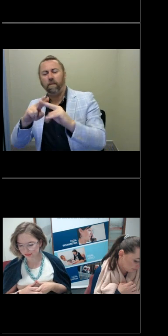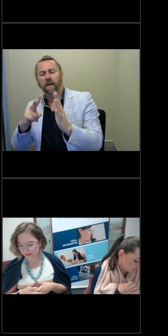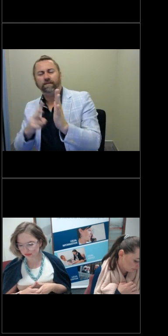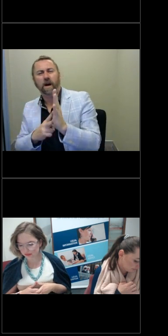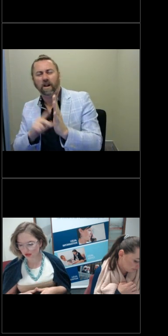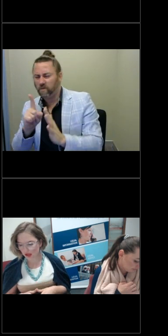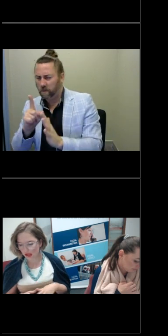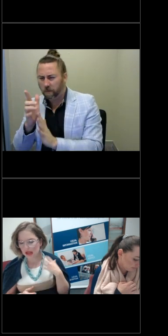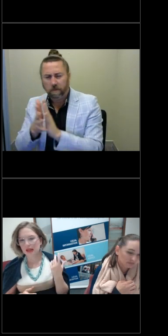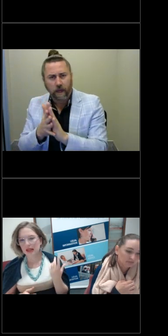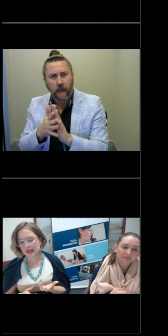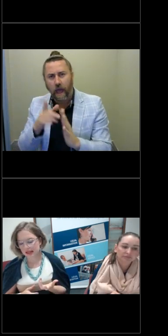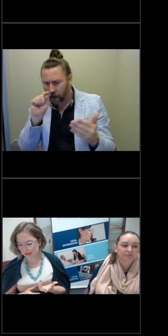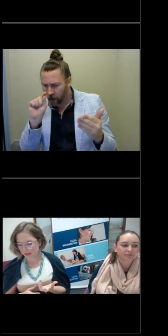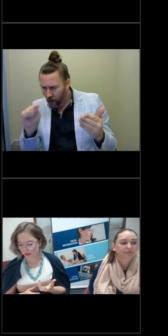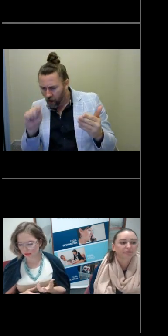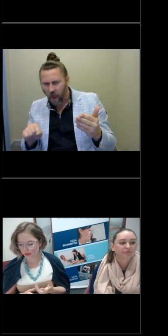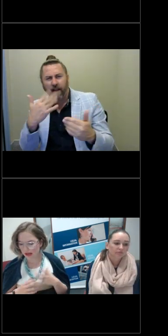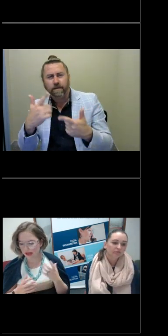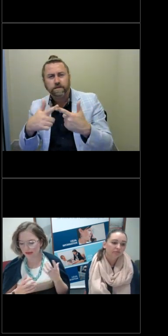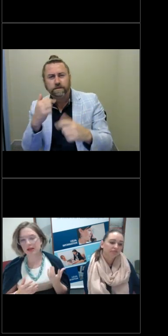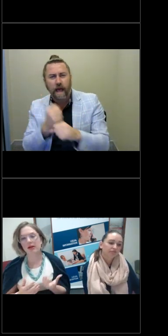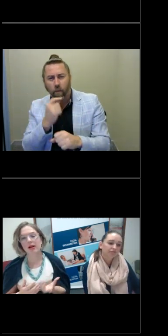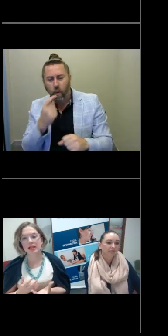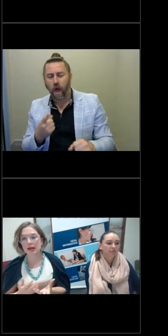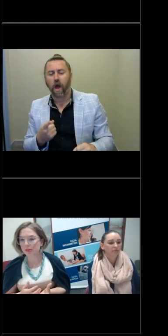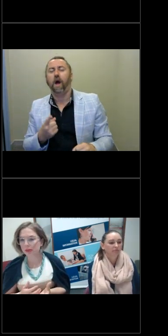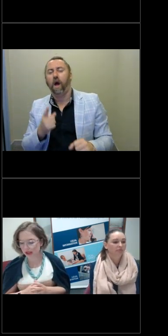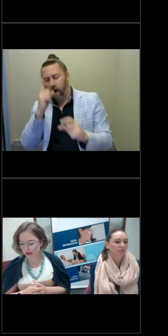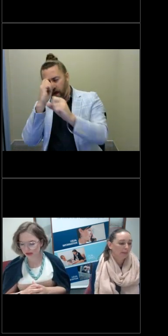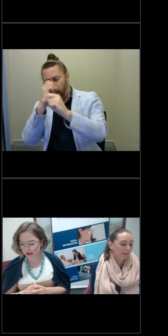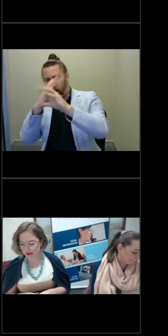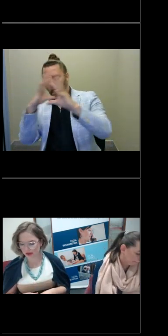Like I said before, there are temporary protection orders.